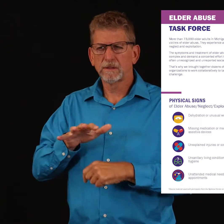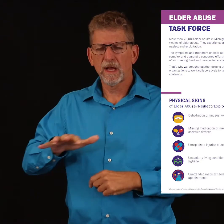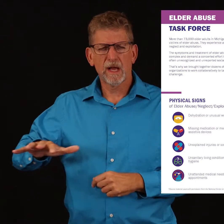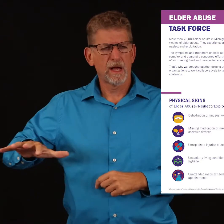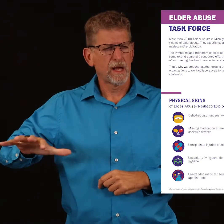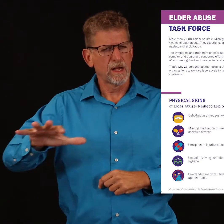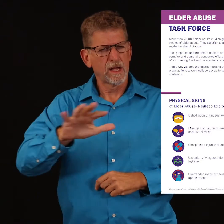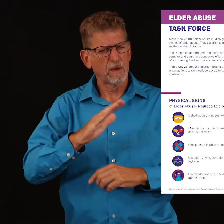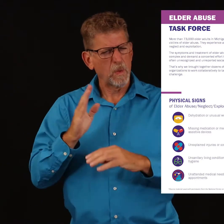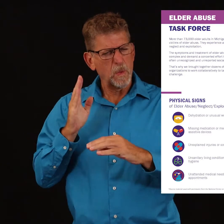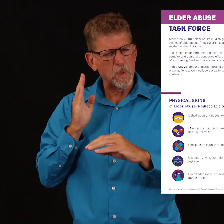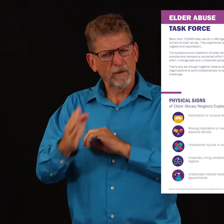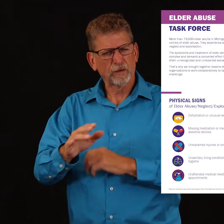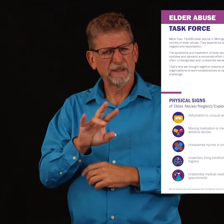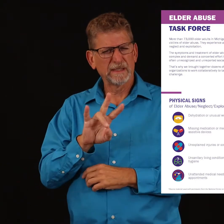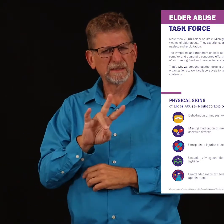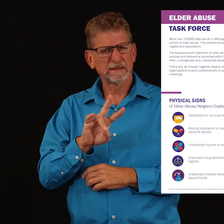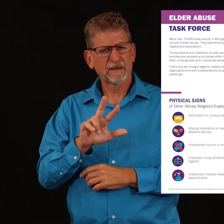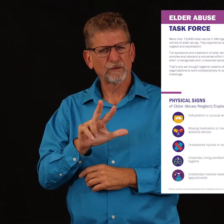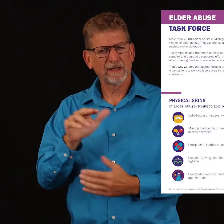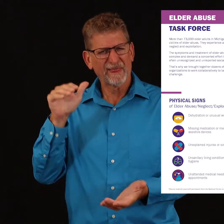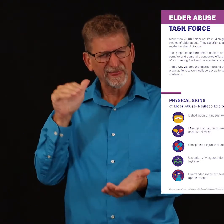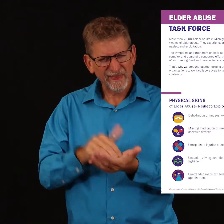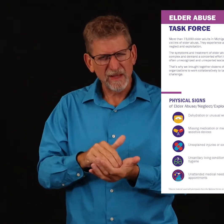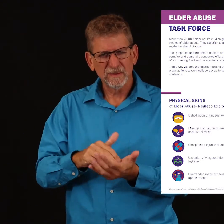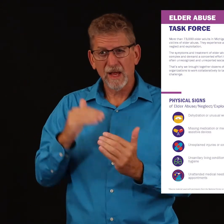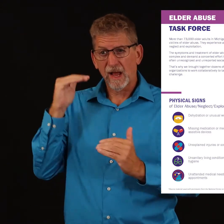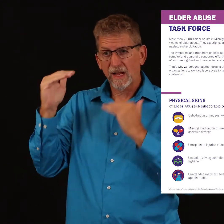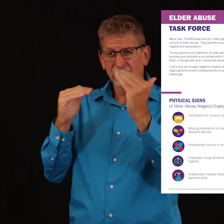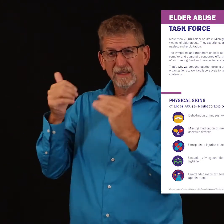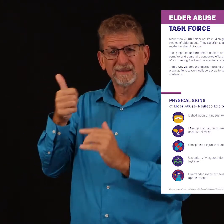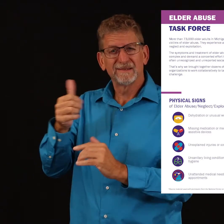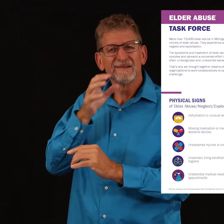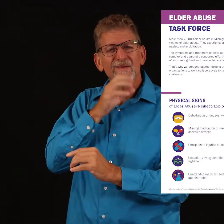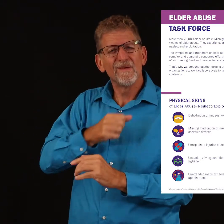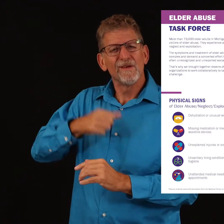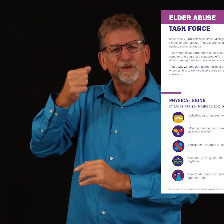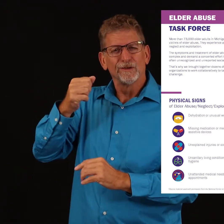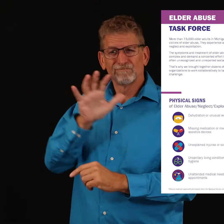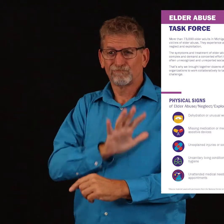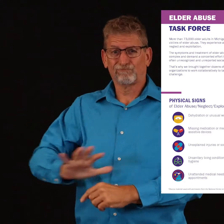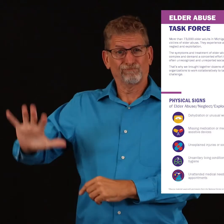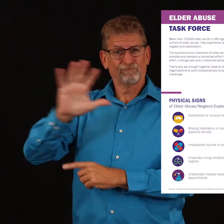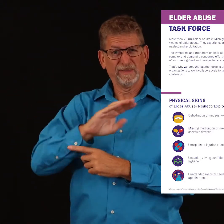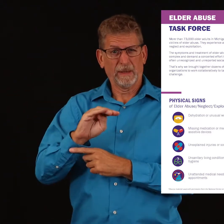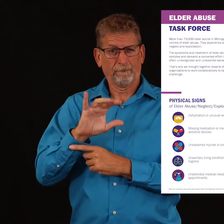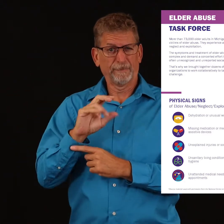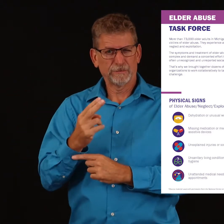More than 73,000 older adults in Michigan